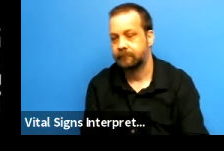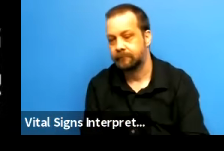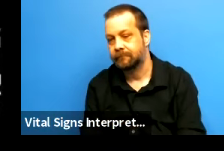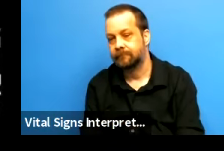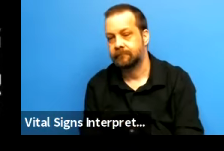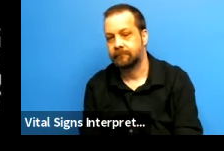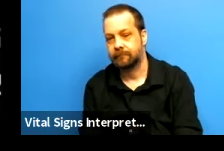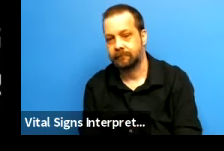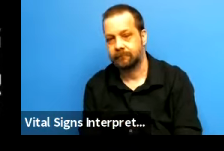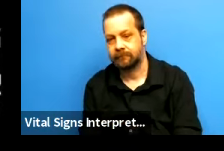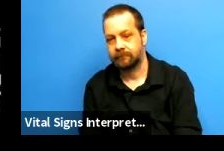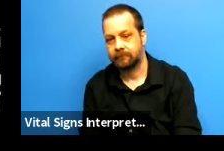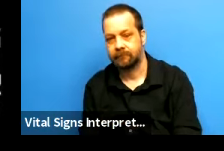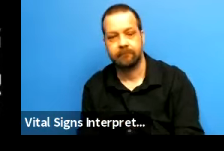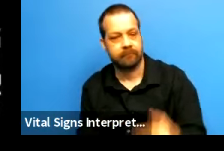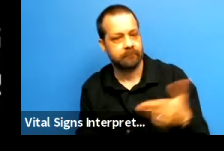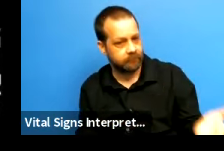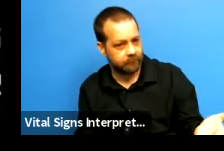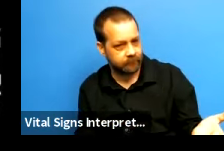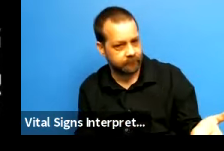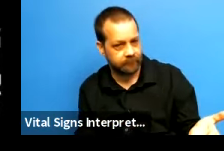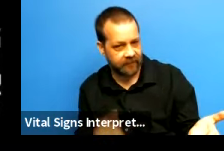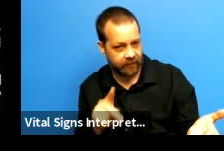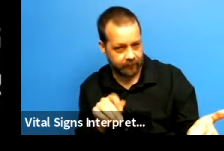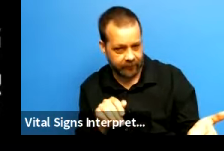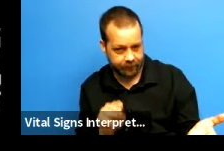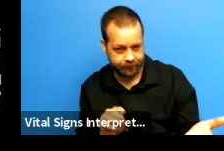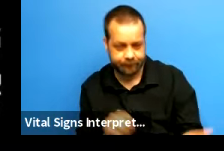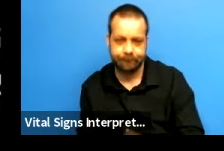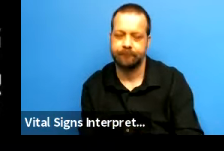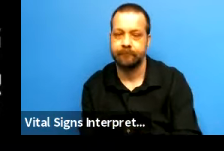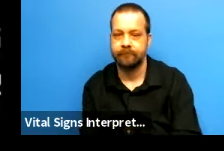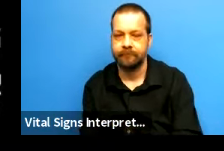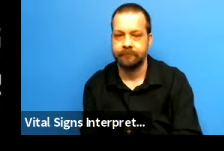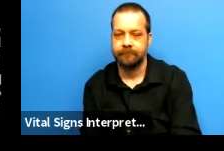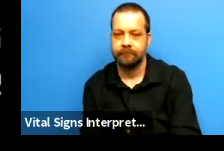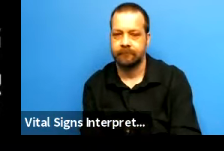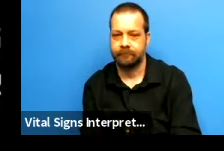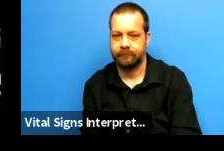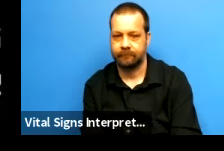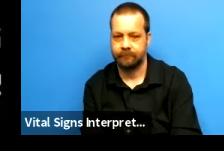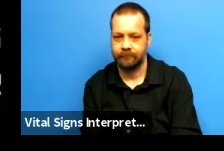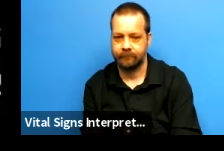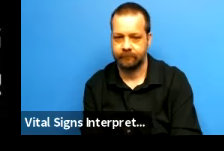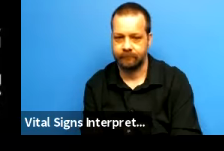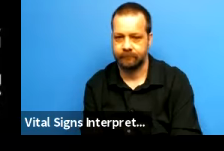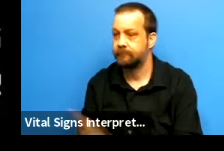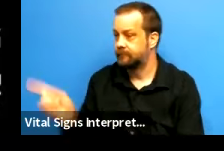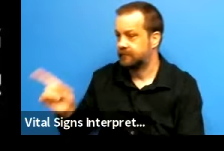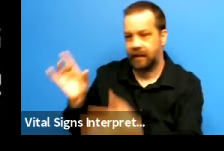I'll give it to Pam. Pam Williamson: Thank you. Liz has mentioned many things that we need to consider